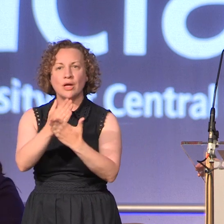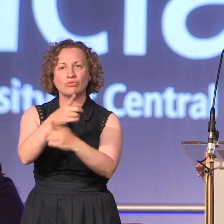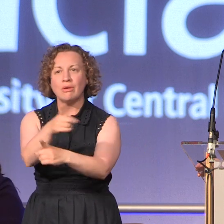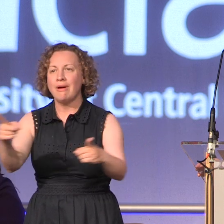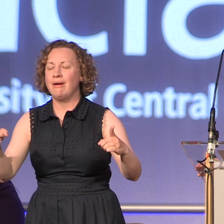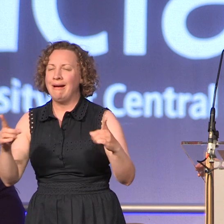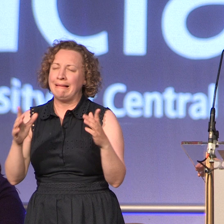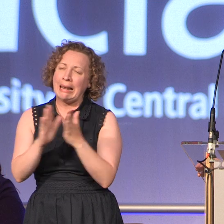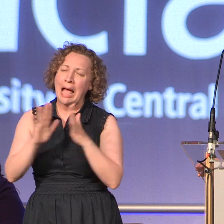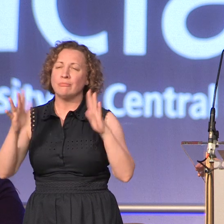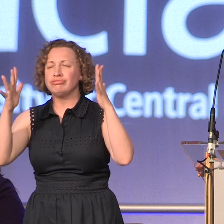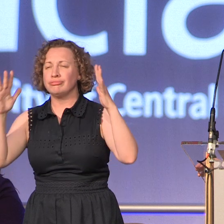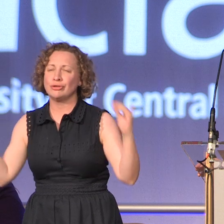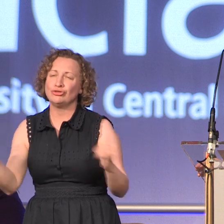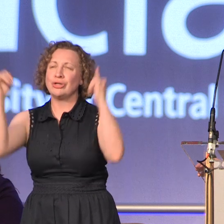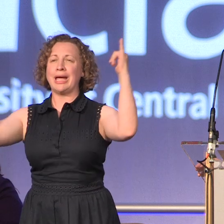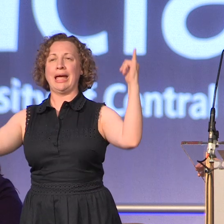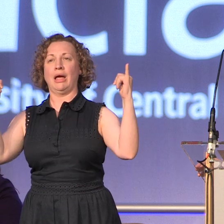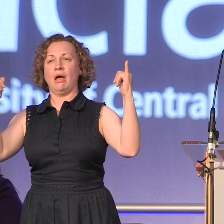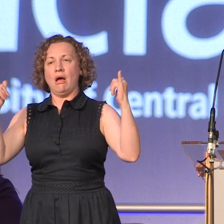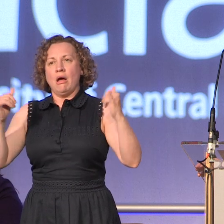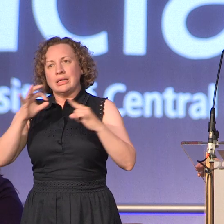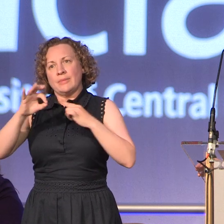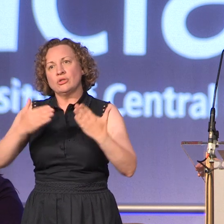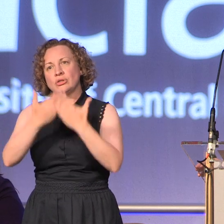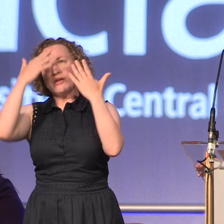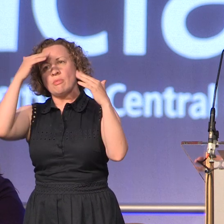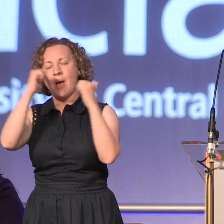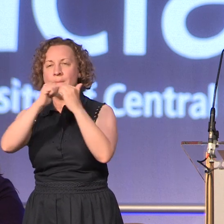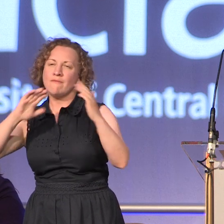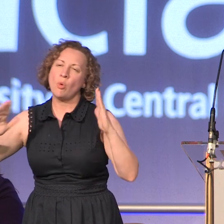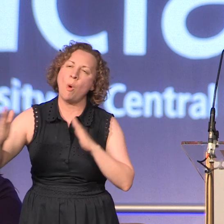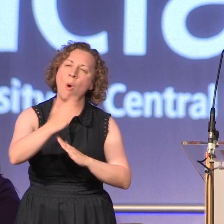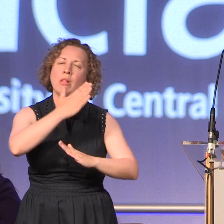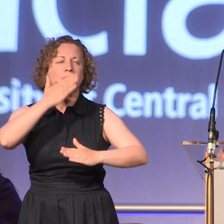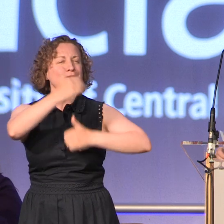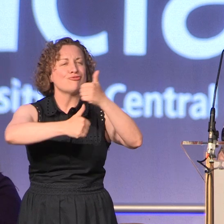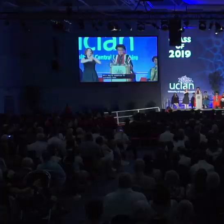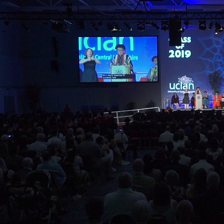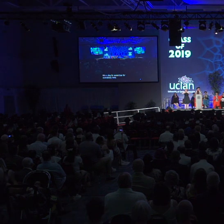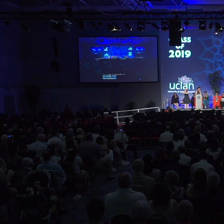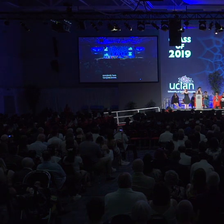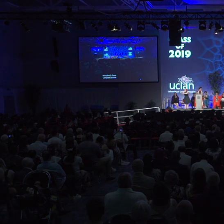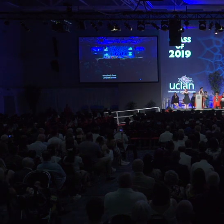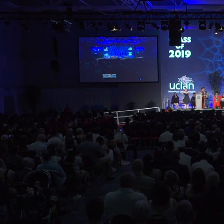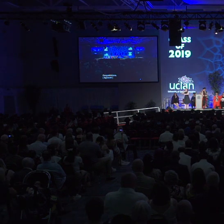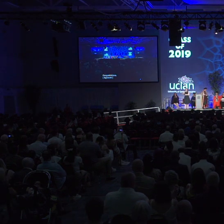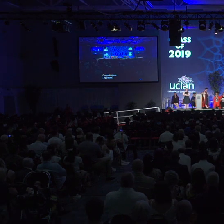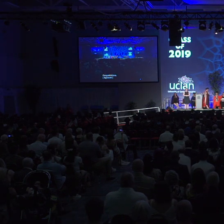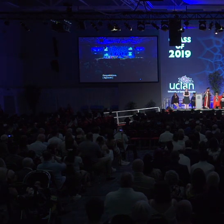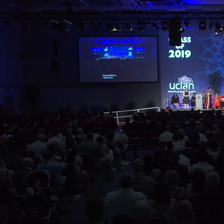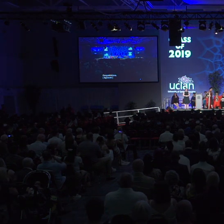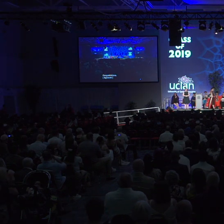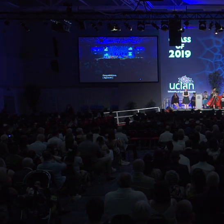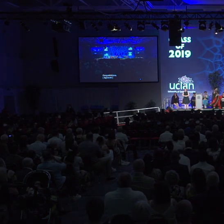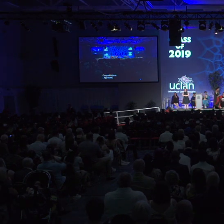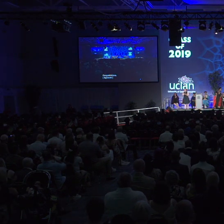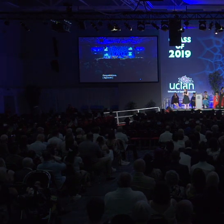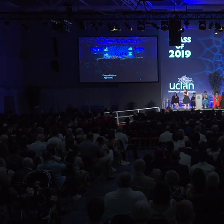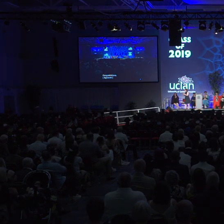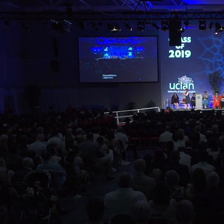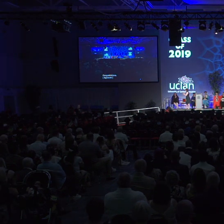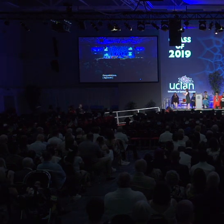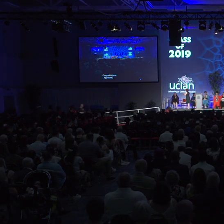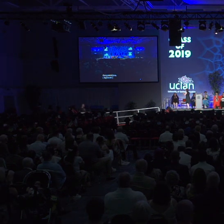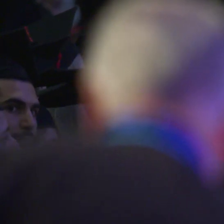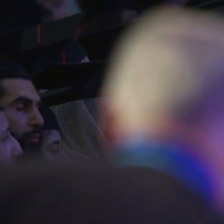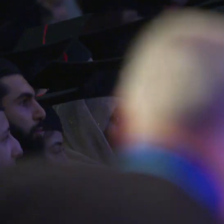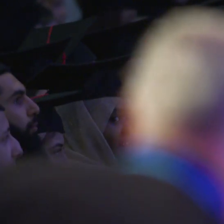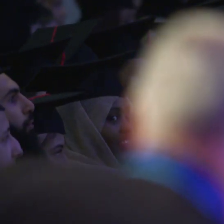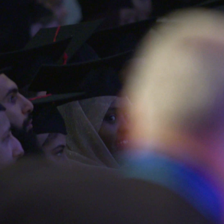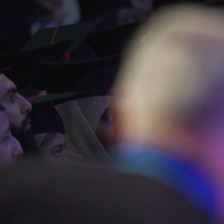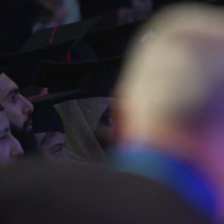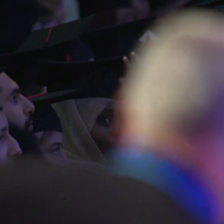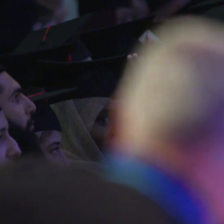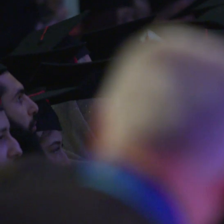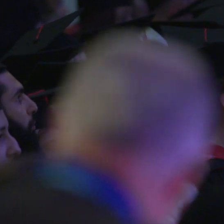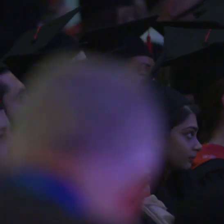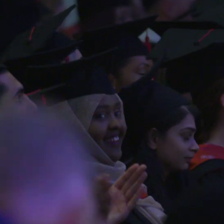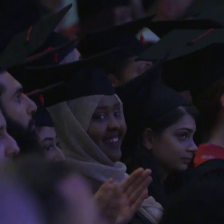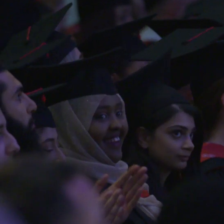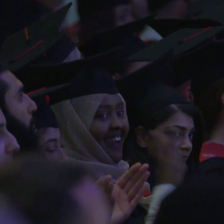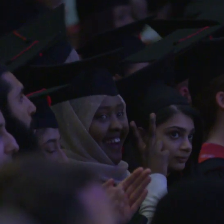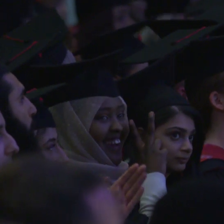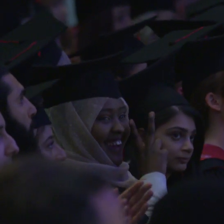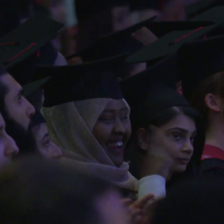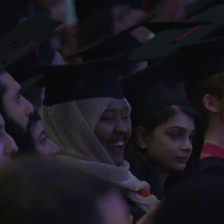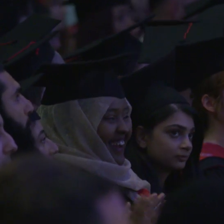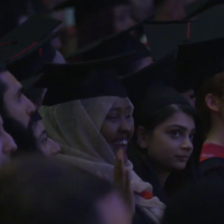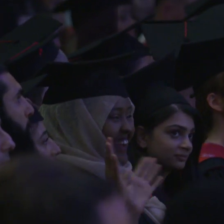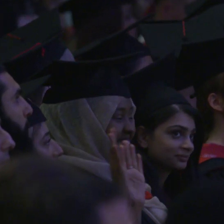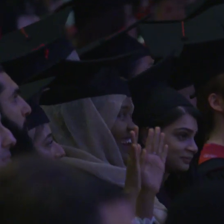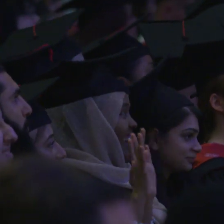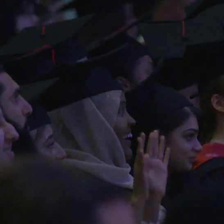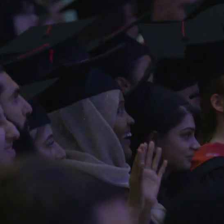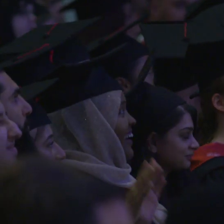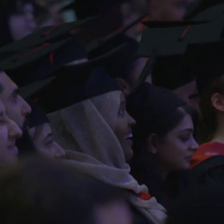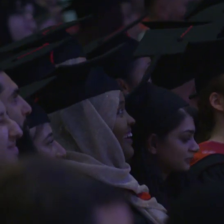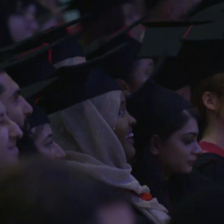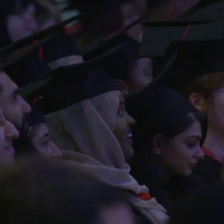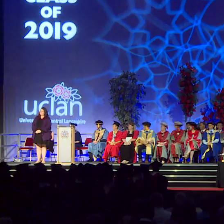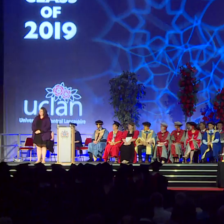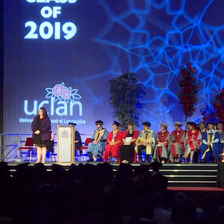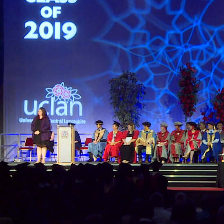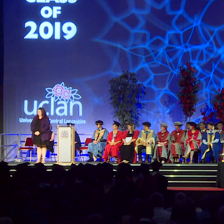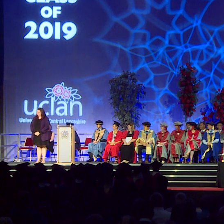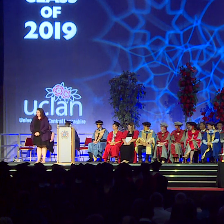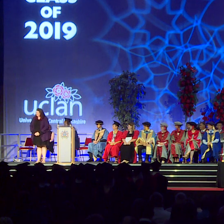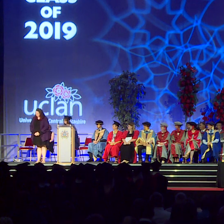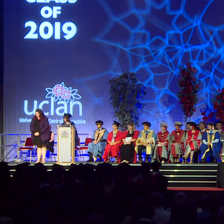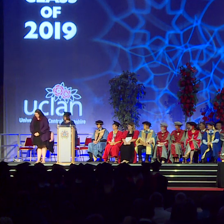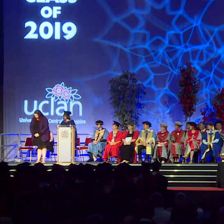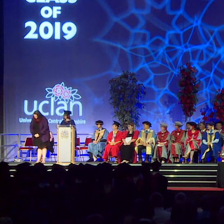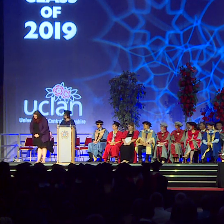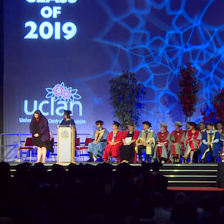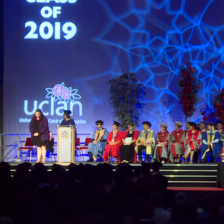make this a day to remember for everybody here. Congratulations.